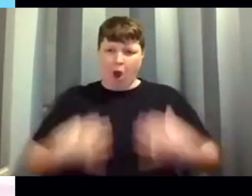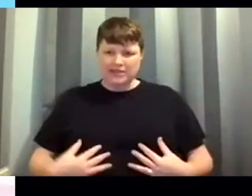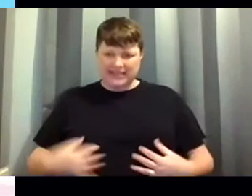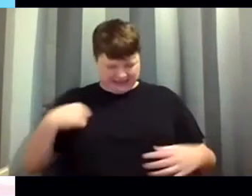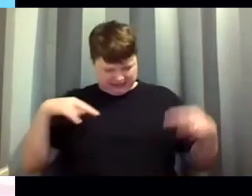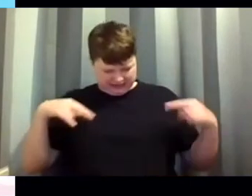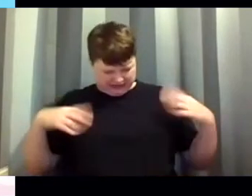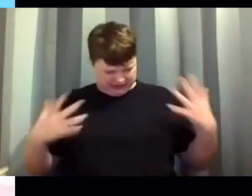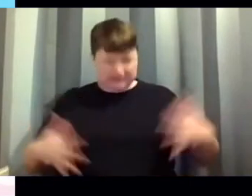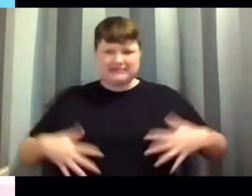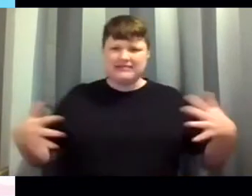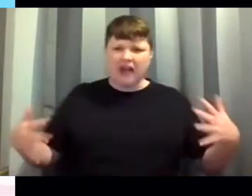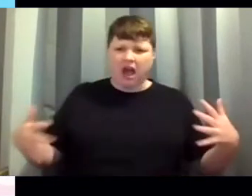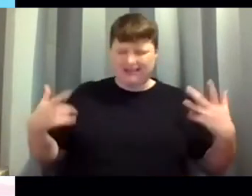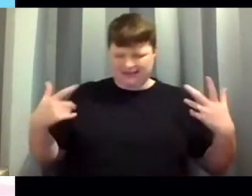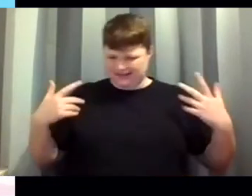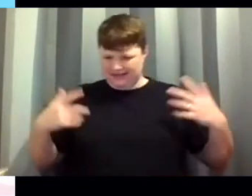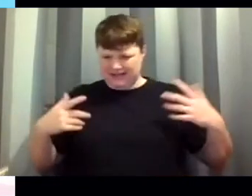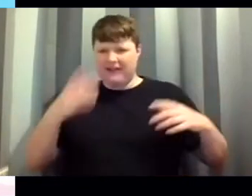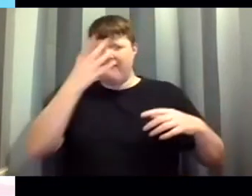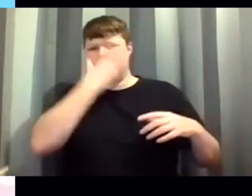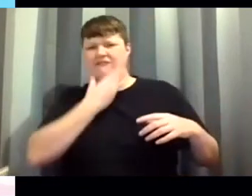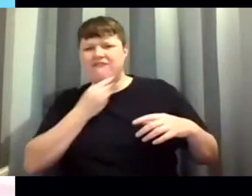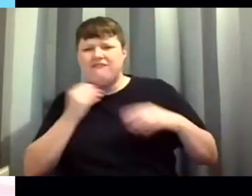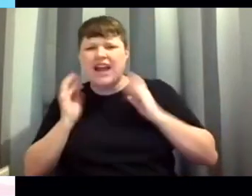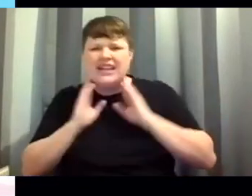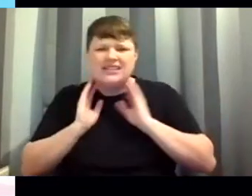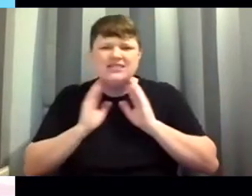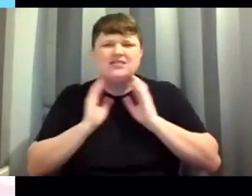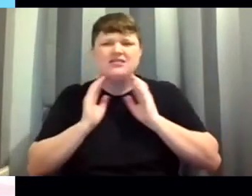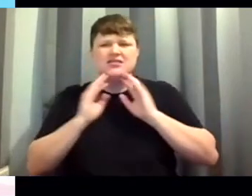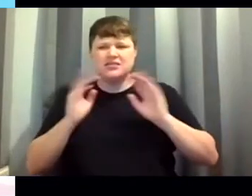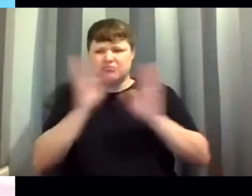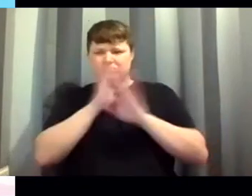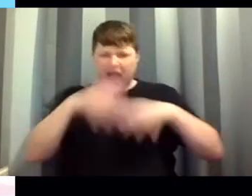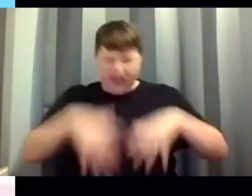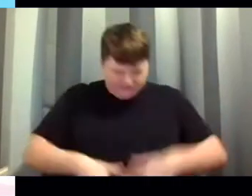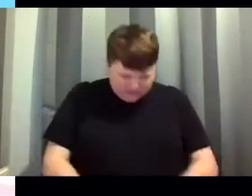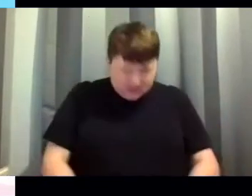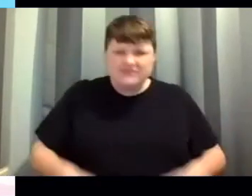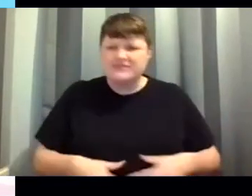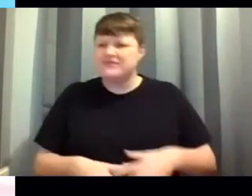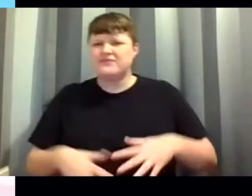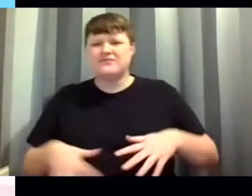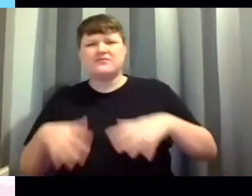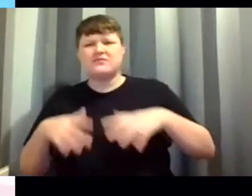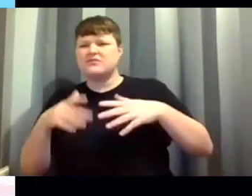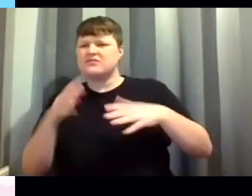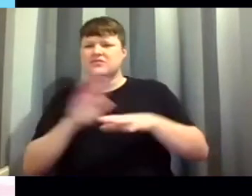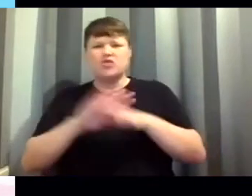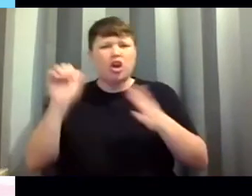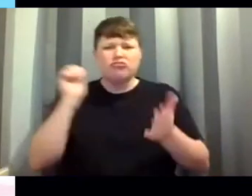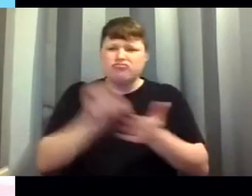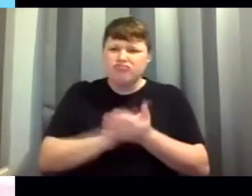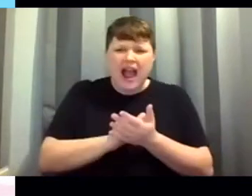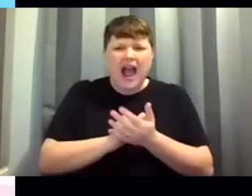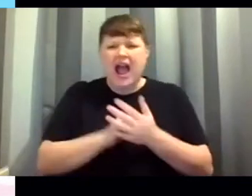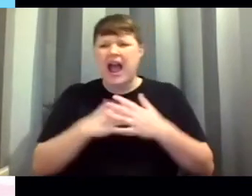where your hair grows; your face; your genitalia, sometimes; particular tells like Adam's apple. And those are